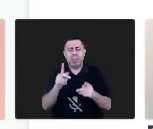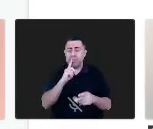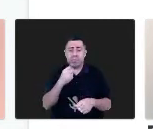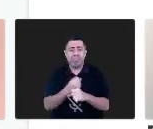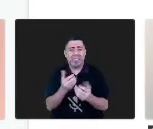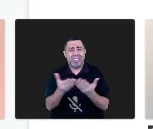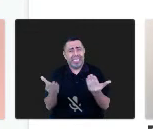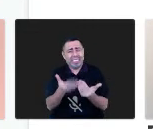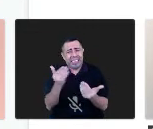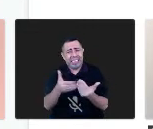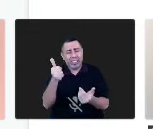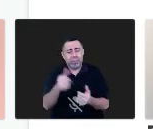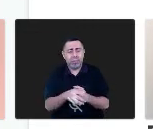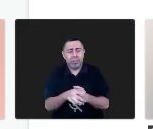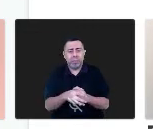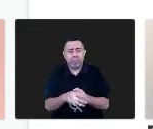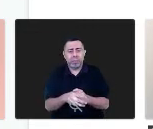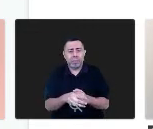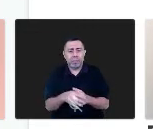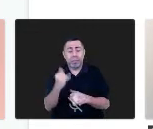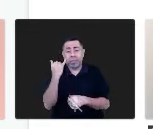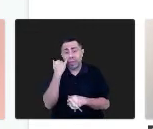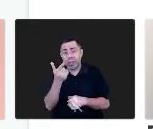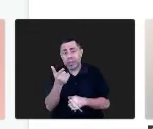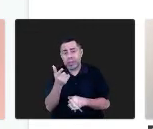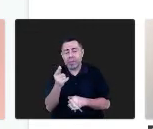if you want to go fast go alone if you want to go far go together right the job search is